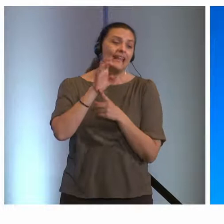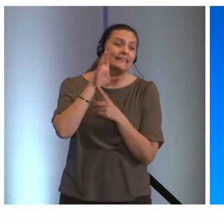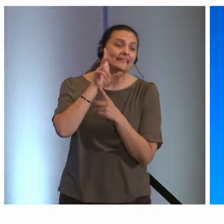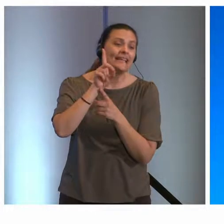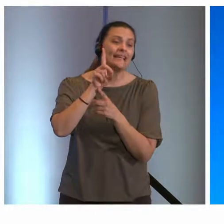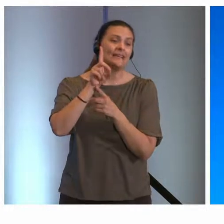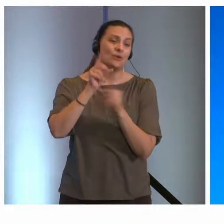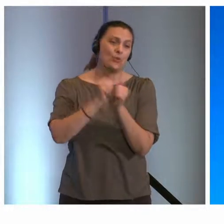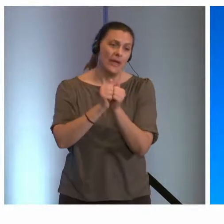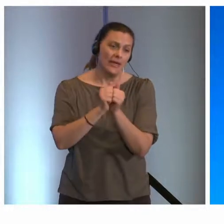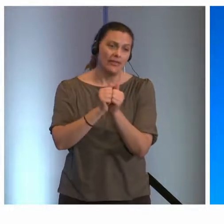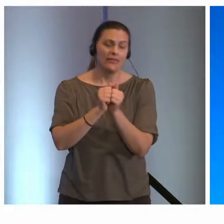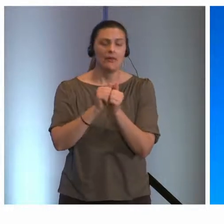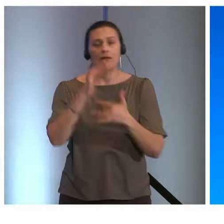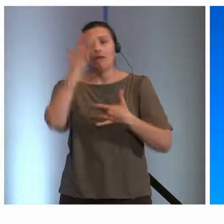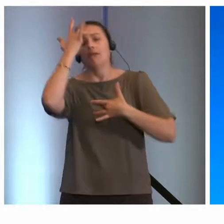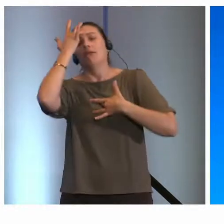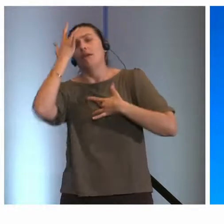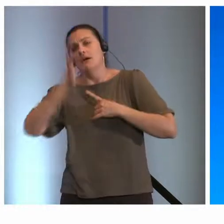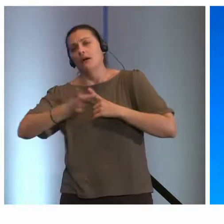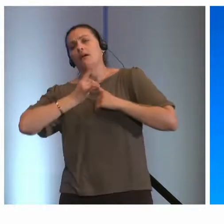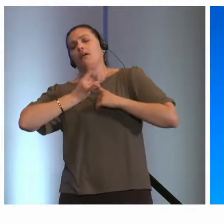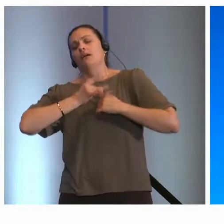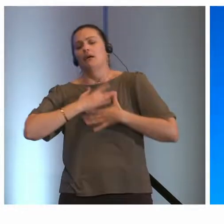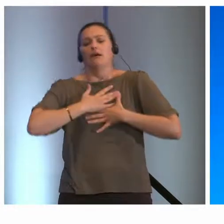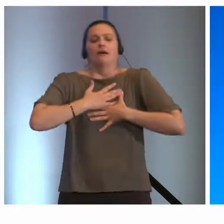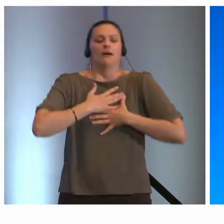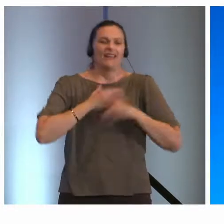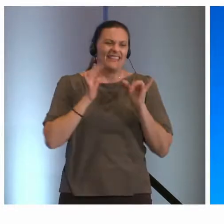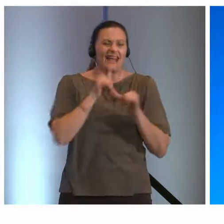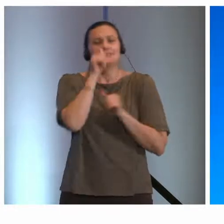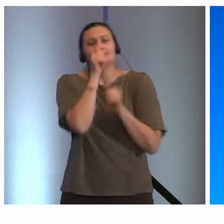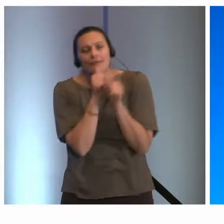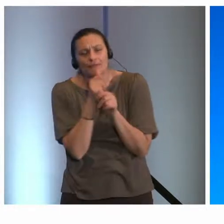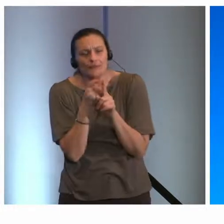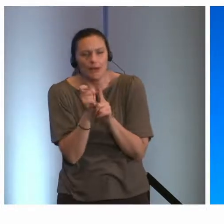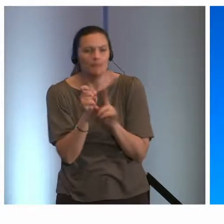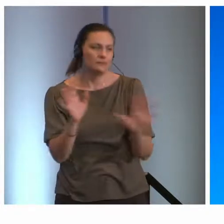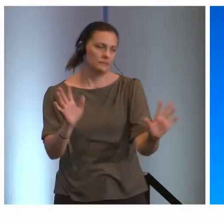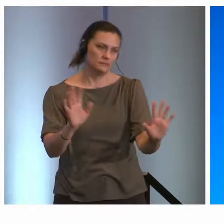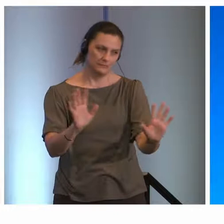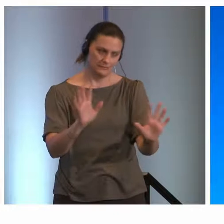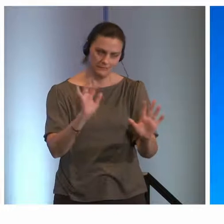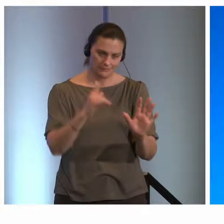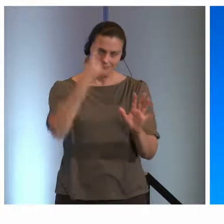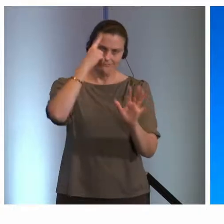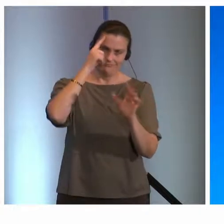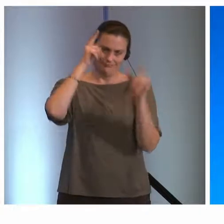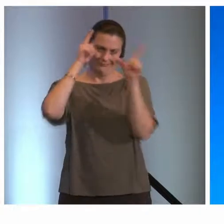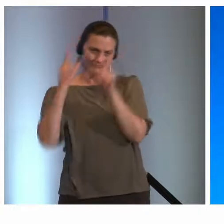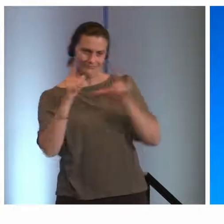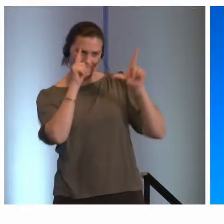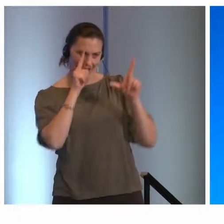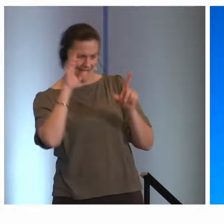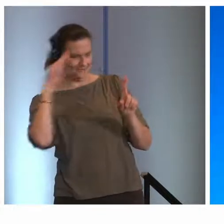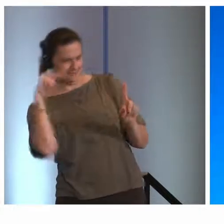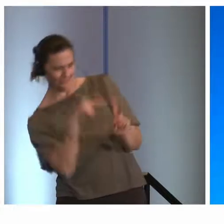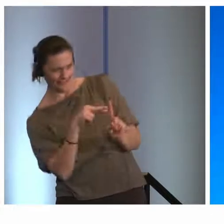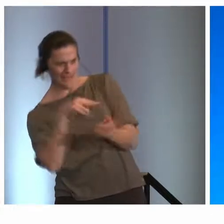the best terminology and people are sort of turned off to it. Flip it with suffering from this gets into the medical model of disability which is, we're moving, obviously, into